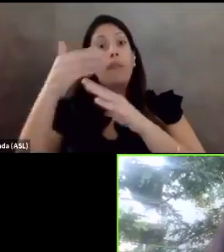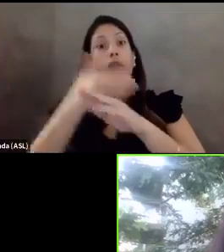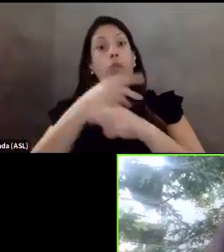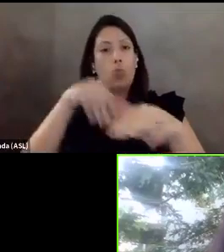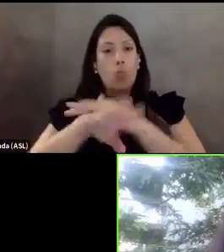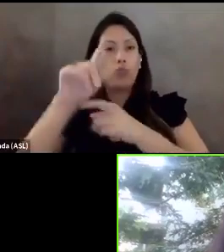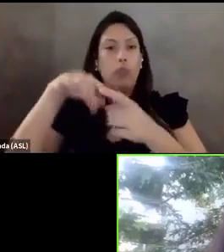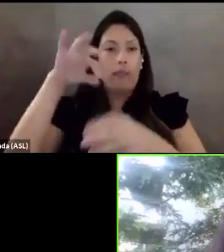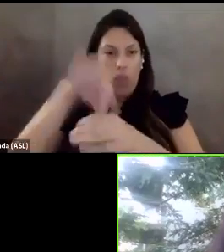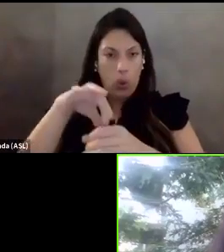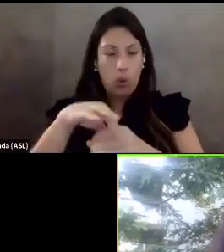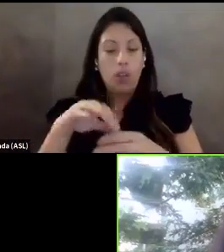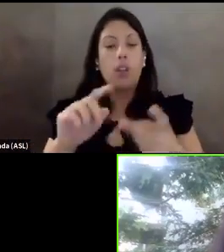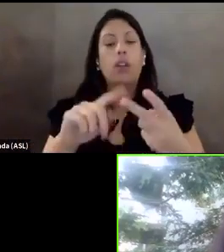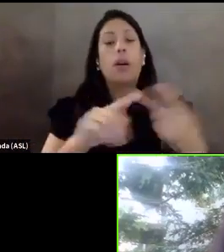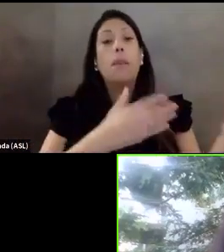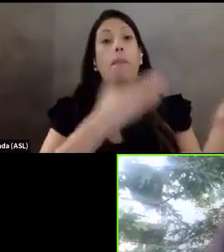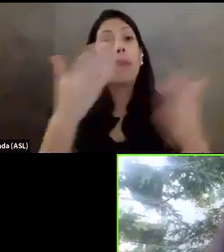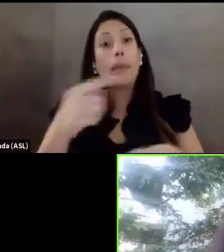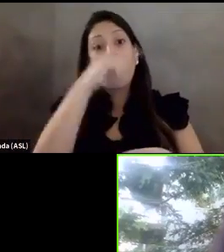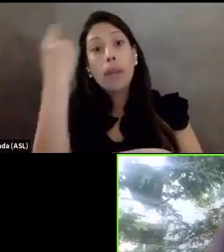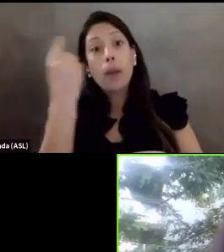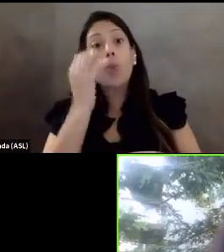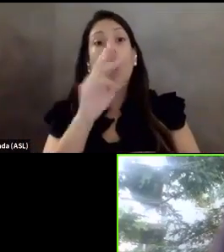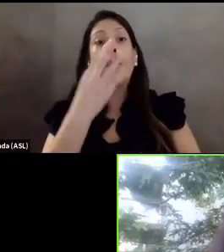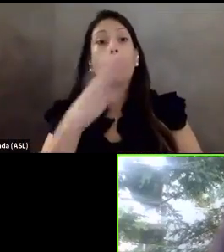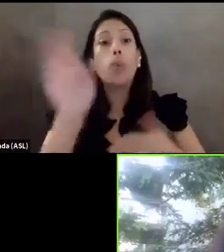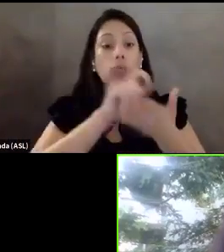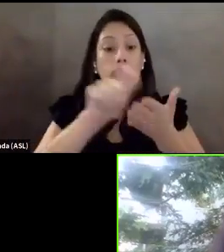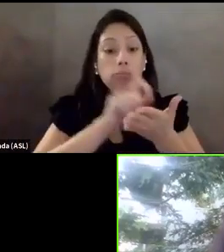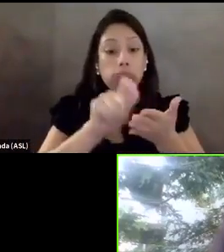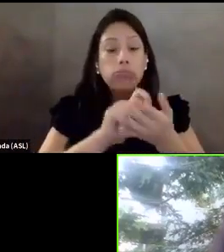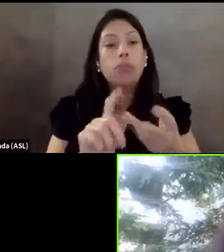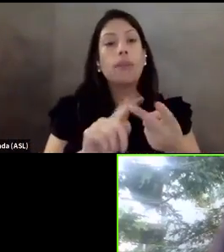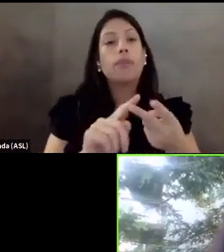Bring a black or blue Inkpen, wear a mask, keep six feet apart from poll workers and